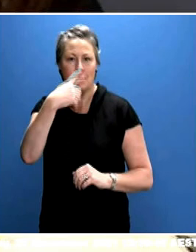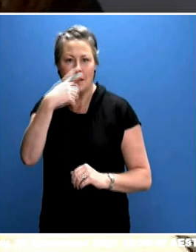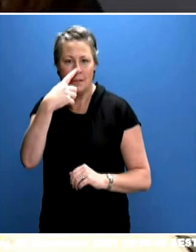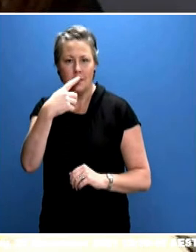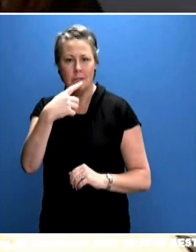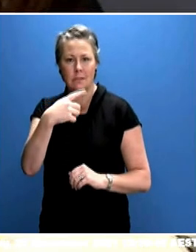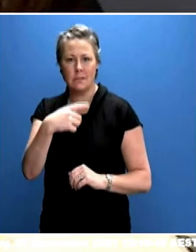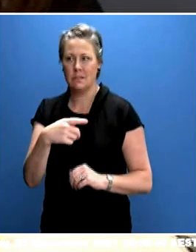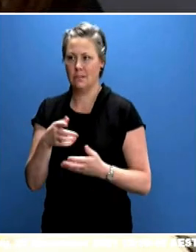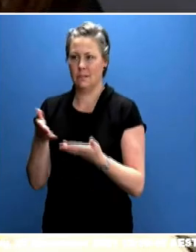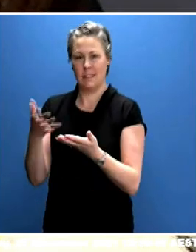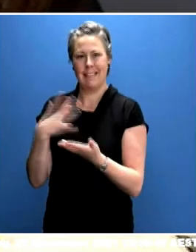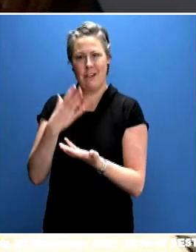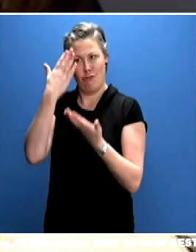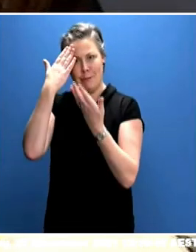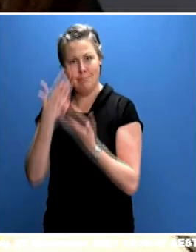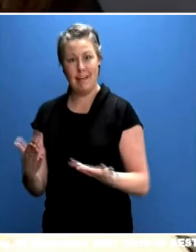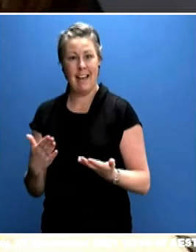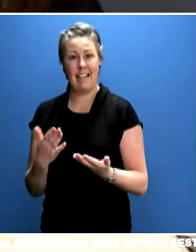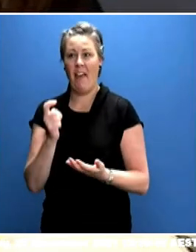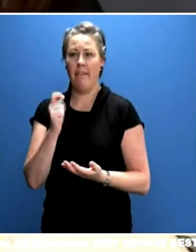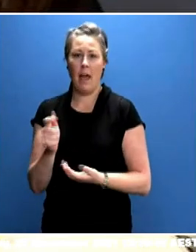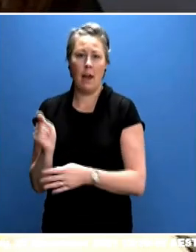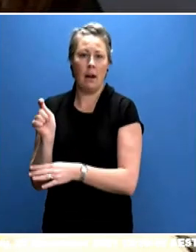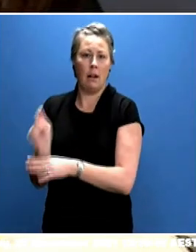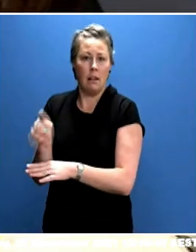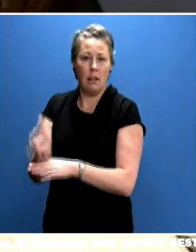within the community which is currently being denied, and that there's an